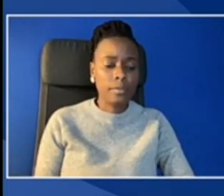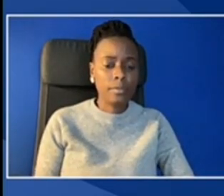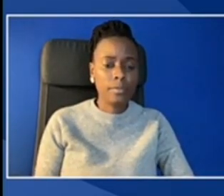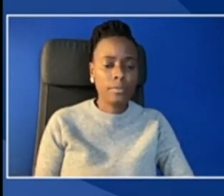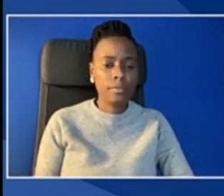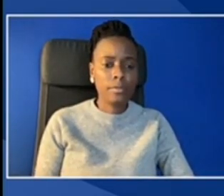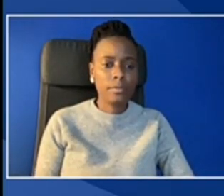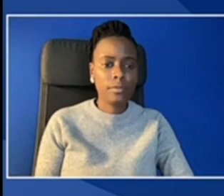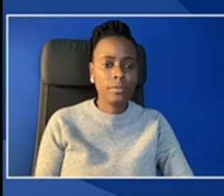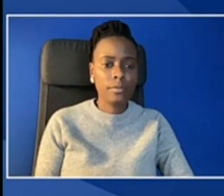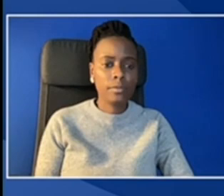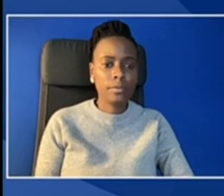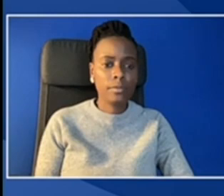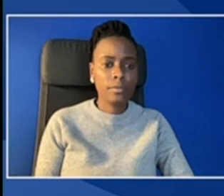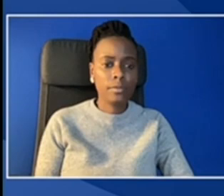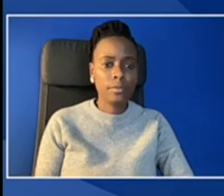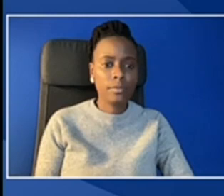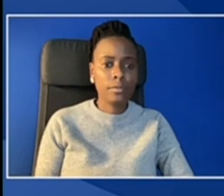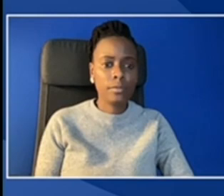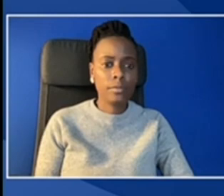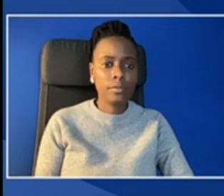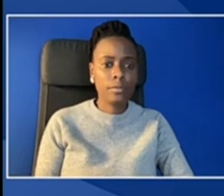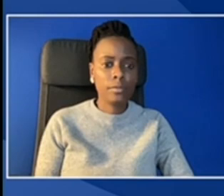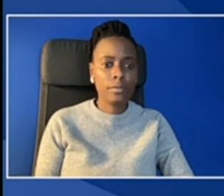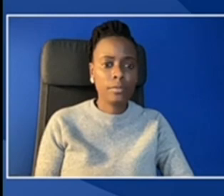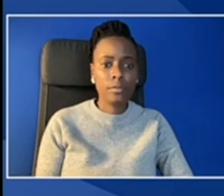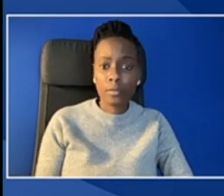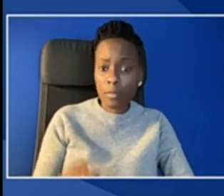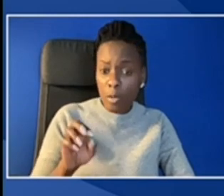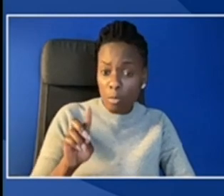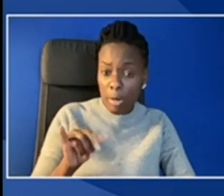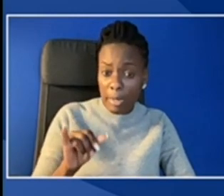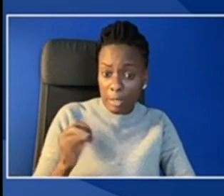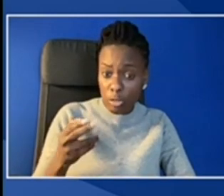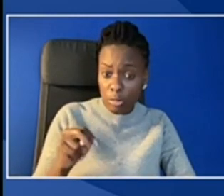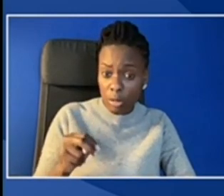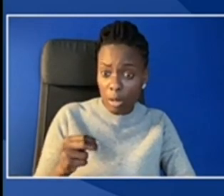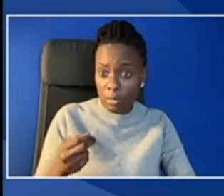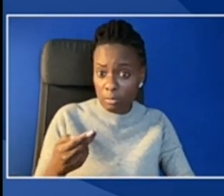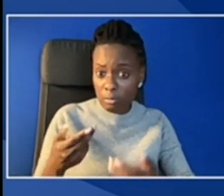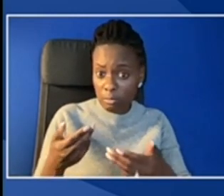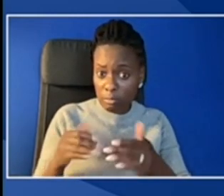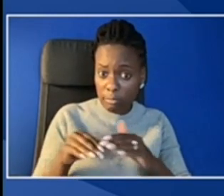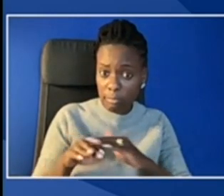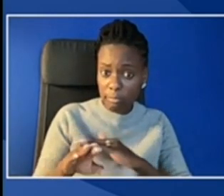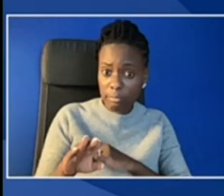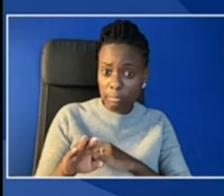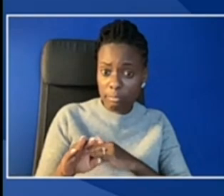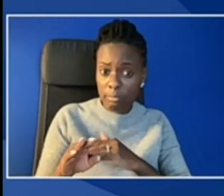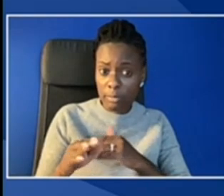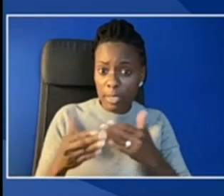Brady, has John been admitted? Yeah, so I admitted him, but he's still in